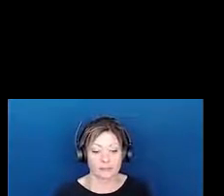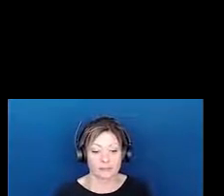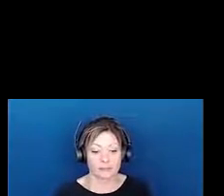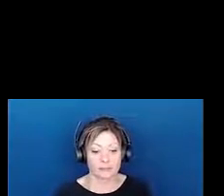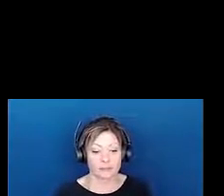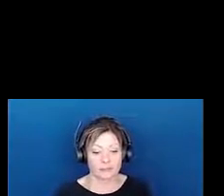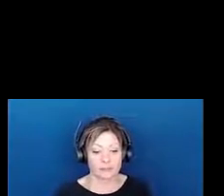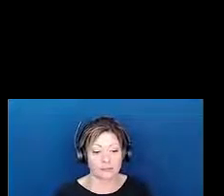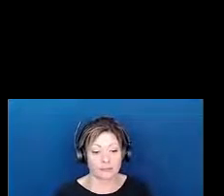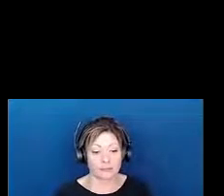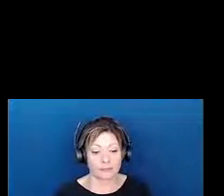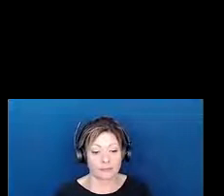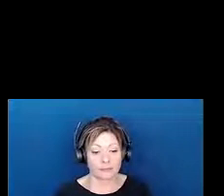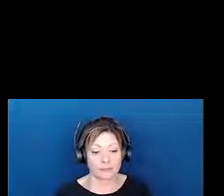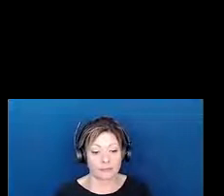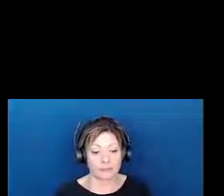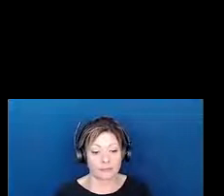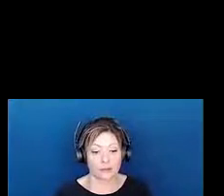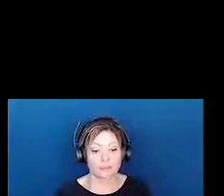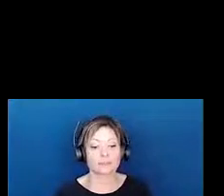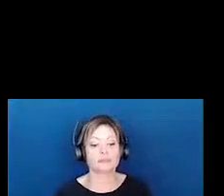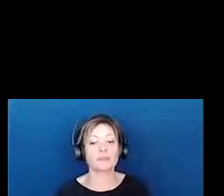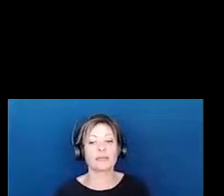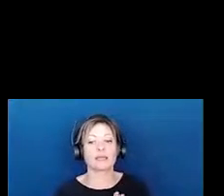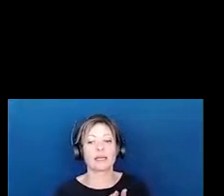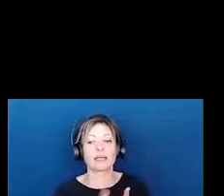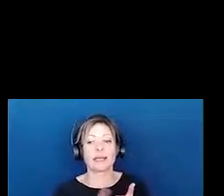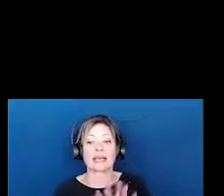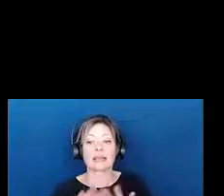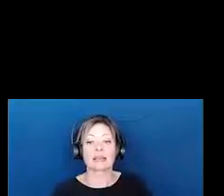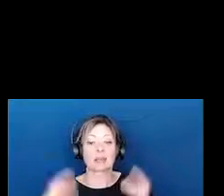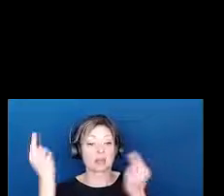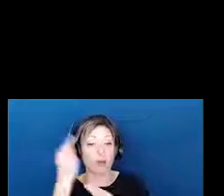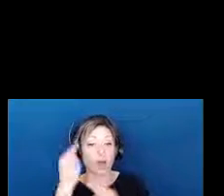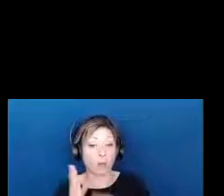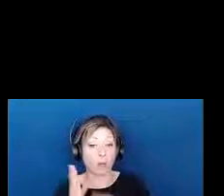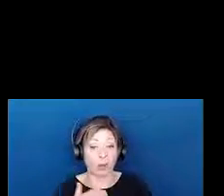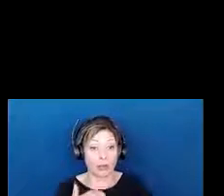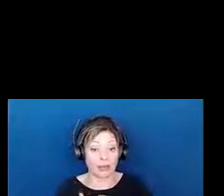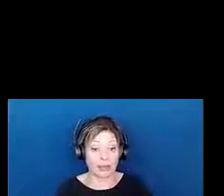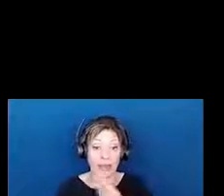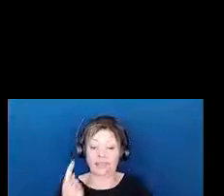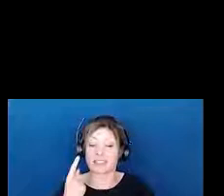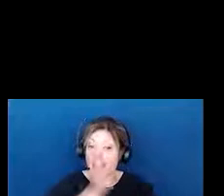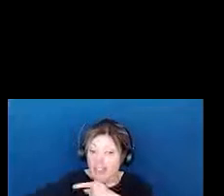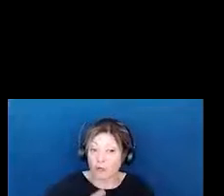Artworks is a project that happens at Farnham Heath every year and this is actually the sixth